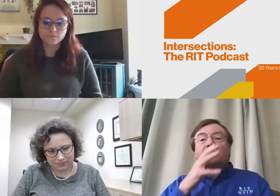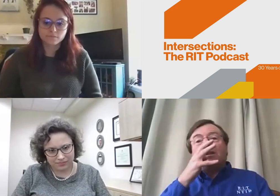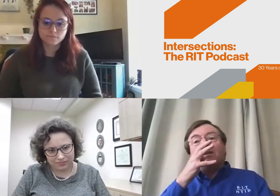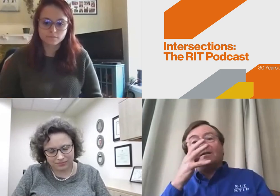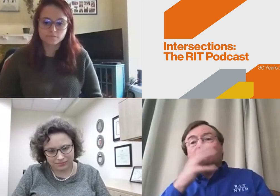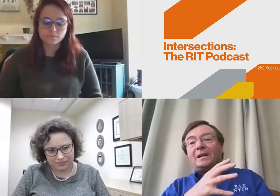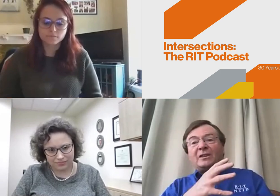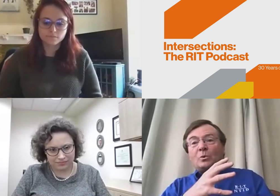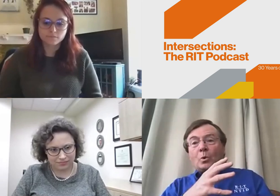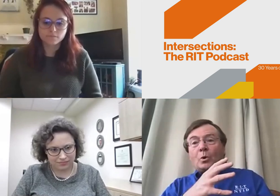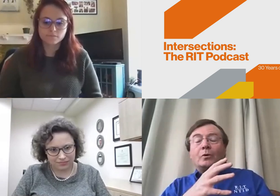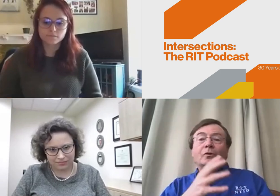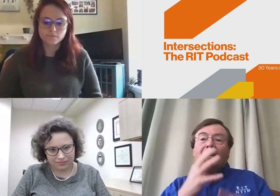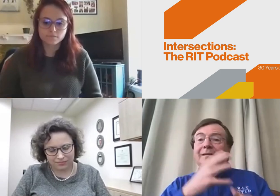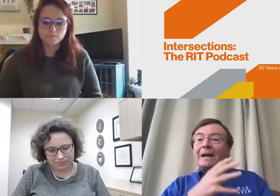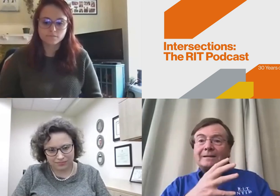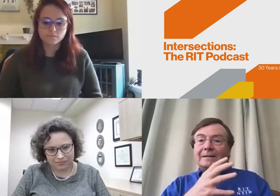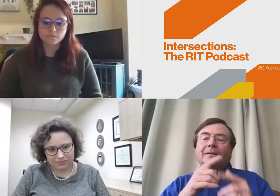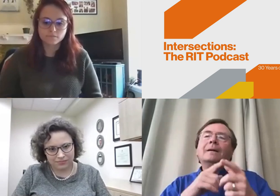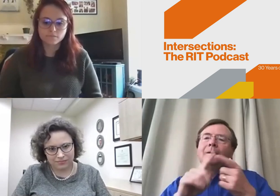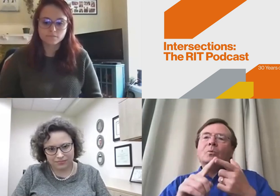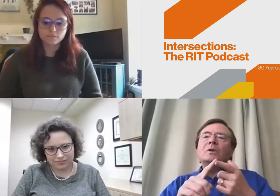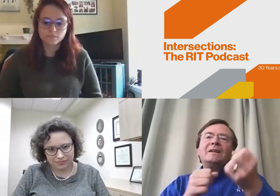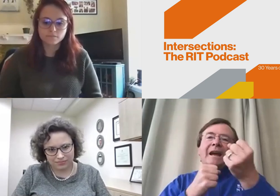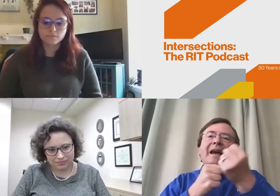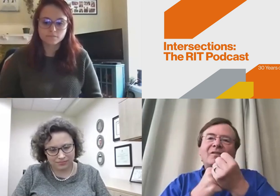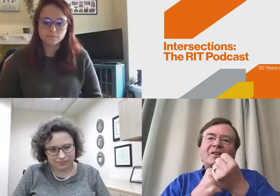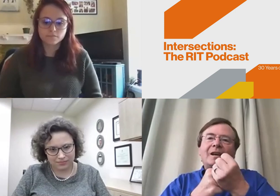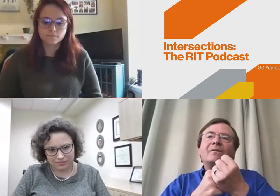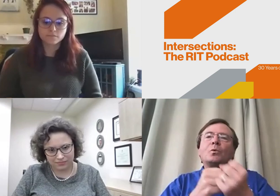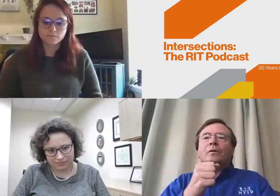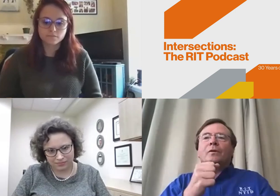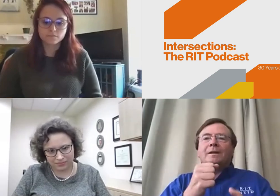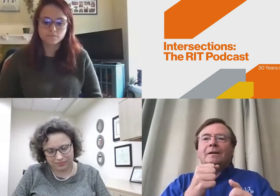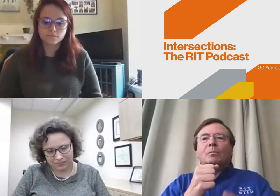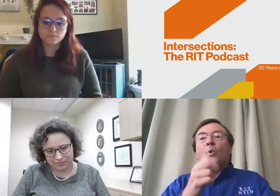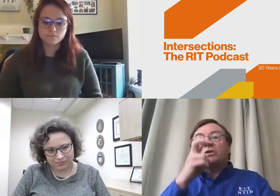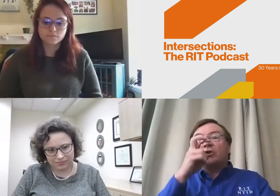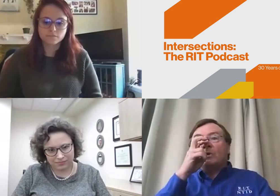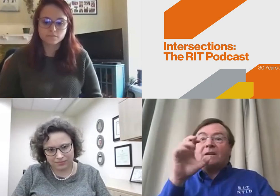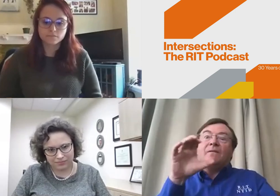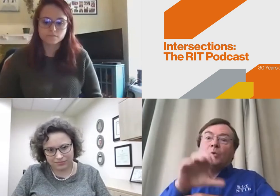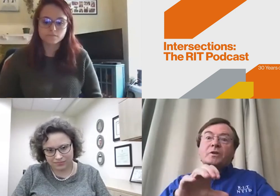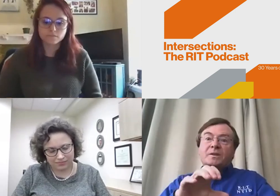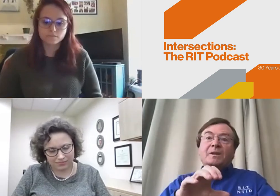things have been ignored or neglected, we need to advocate for the more strict enforcement